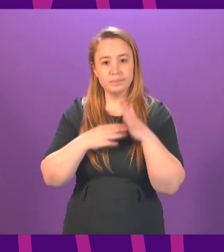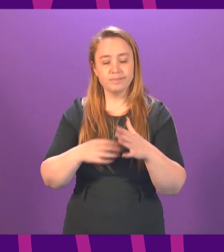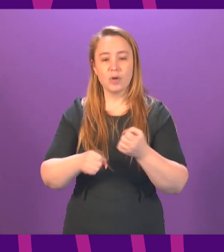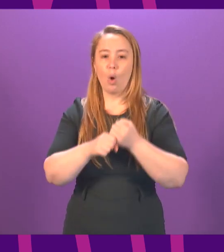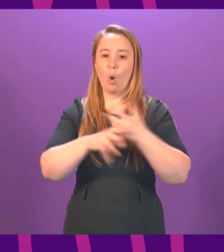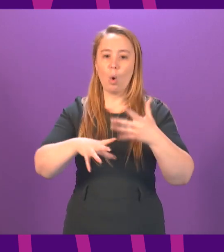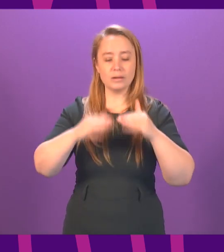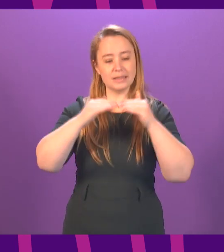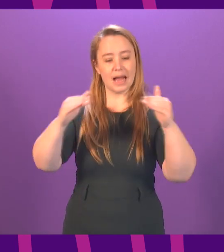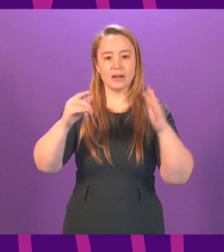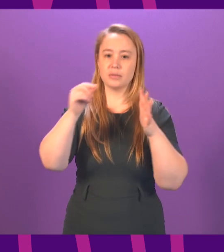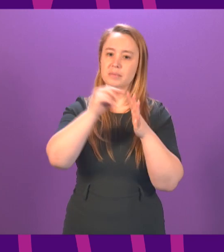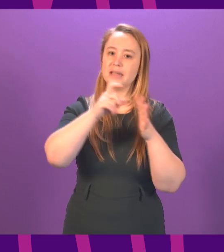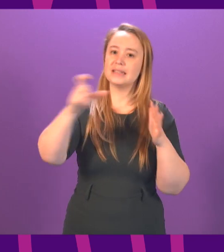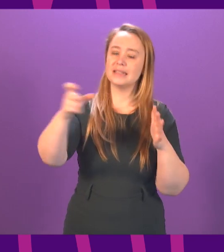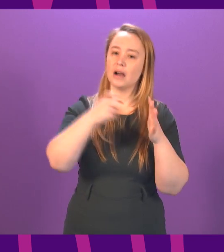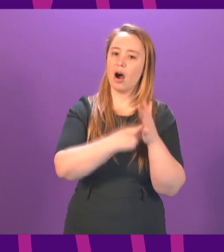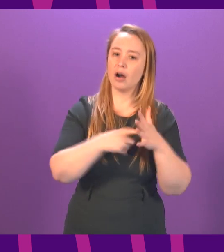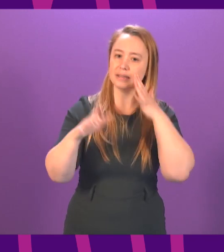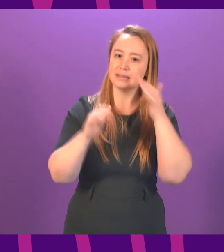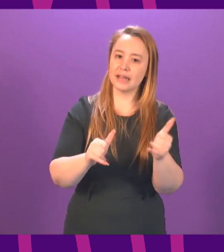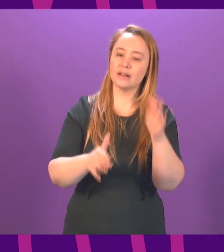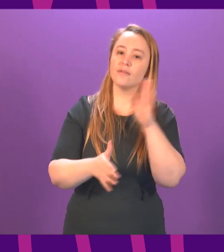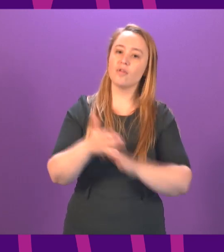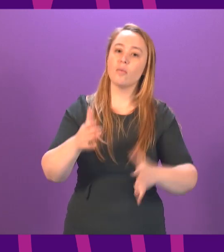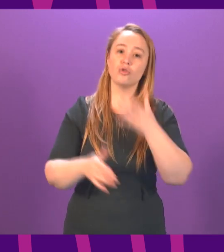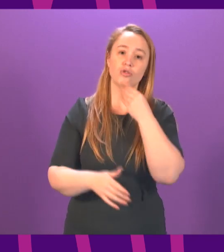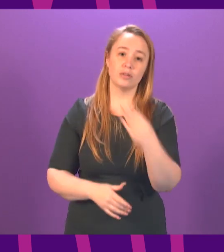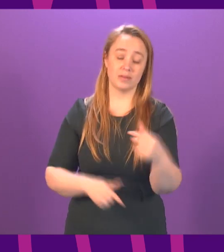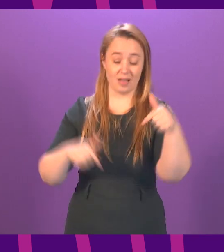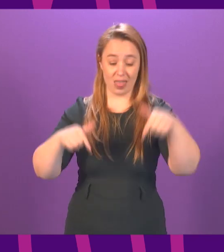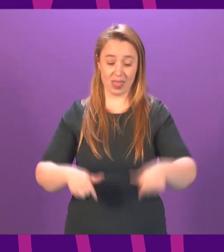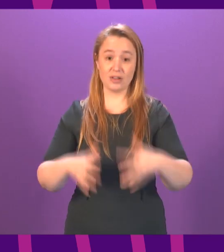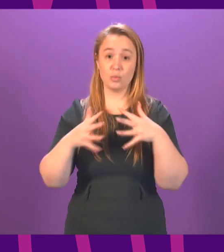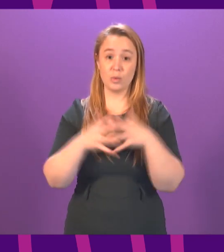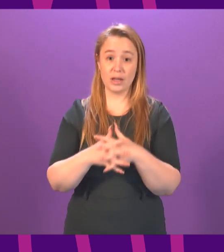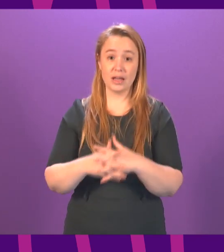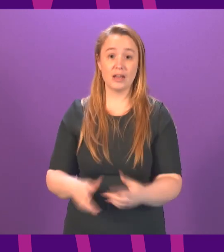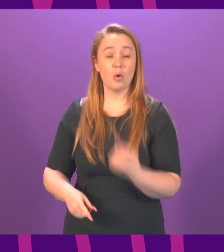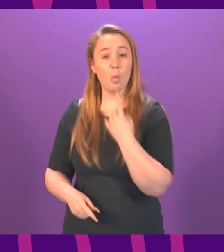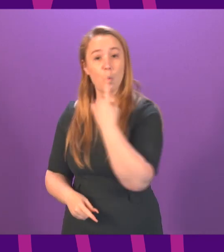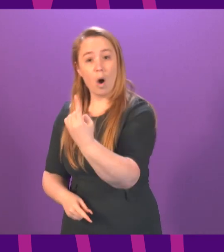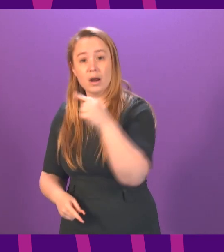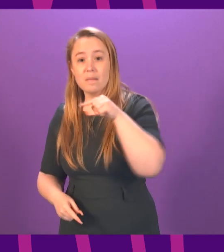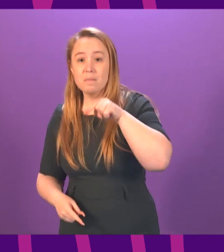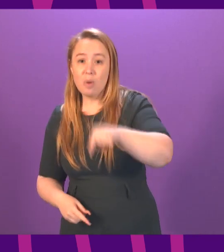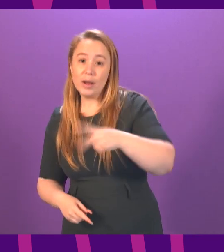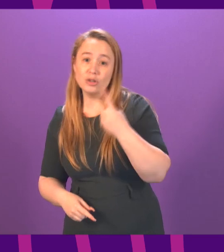PCR tests since Christmas. This week, it is even worse. The number is now 1.2 million